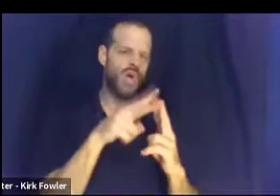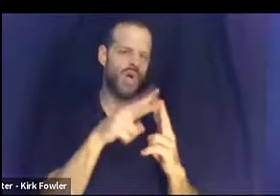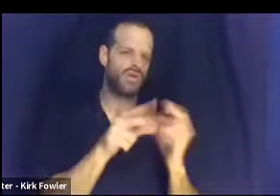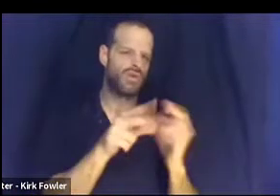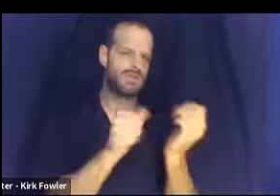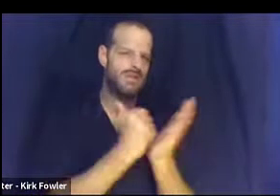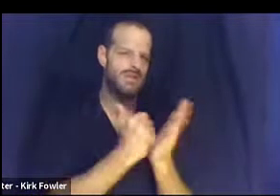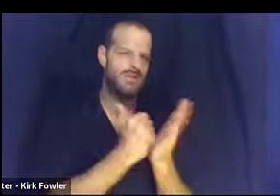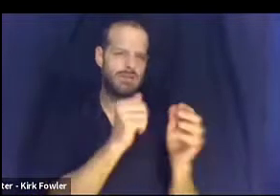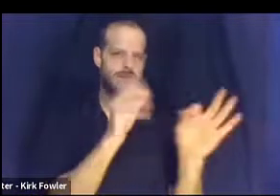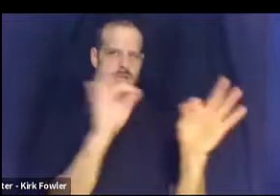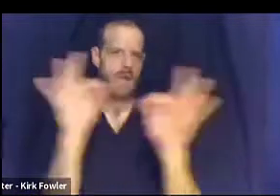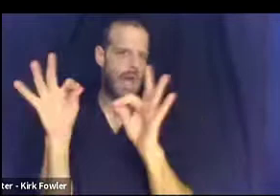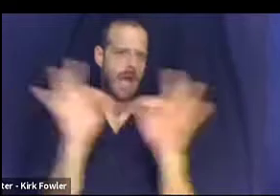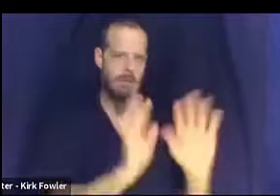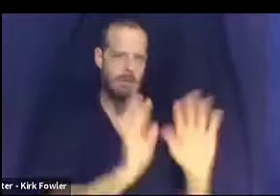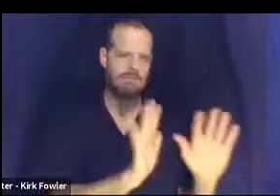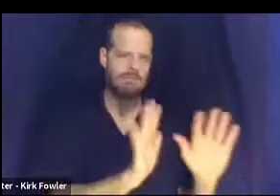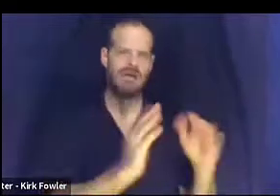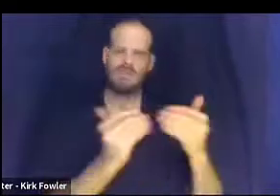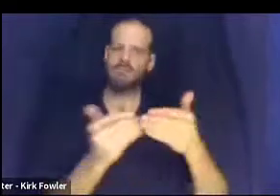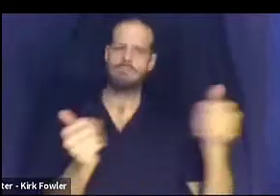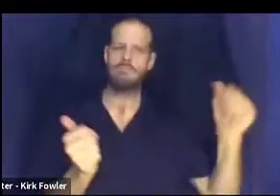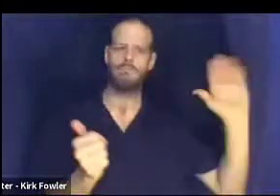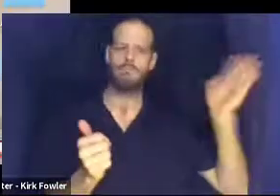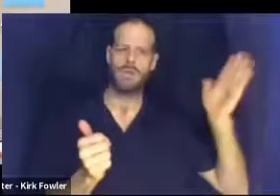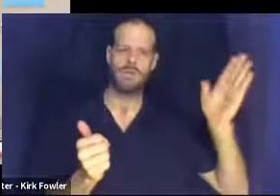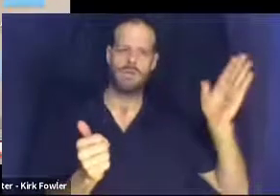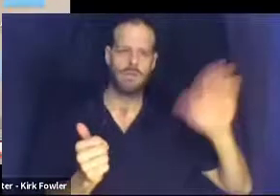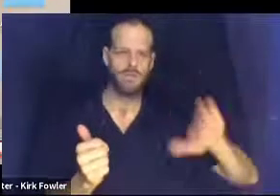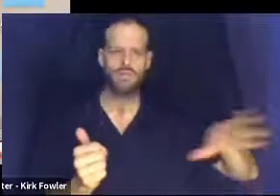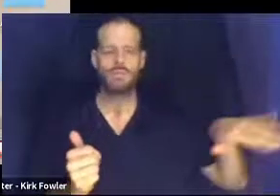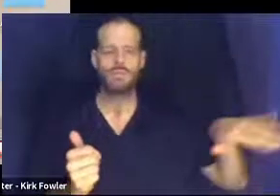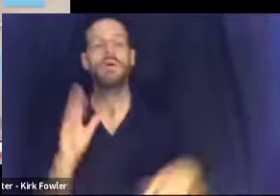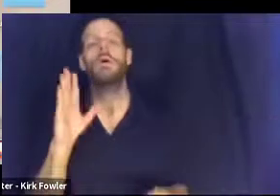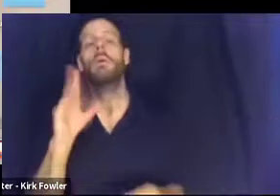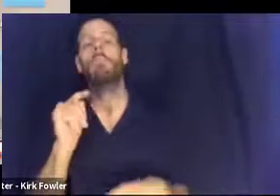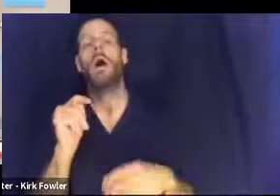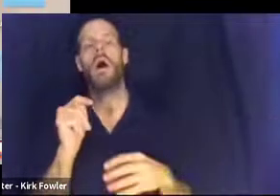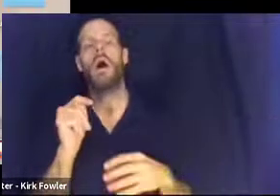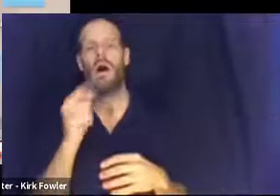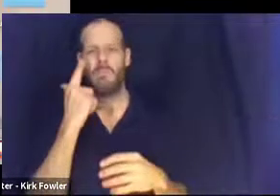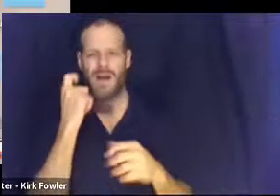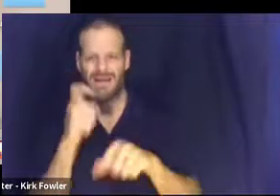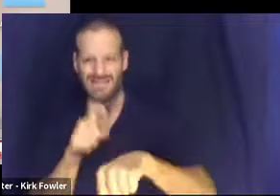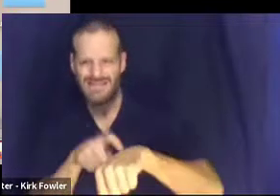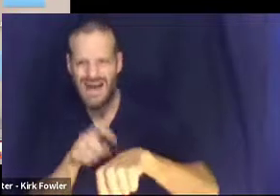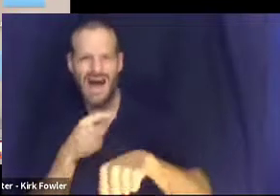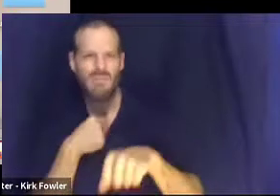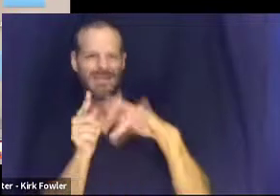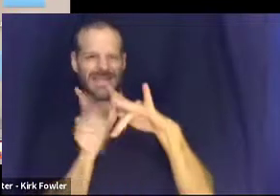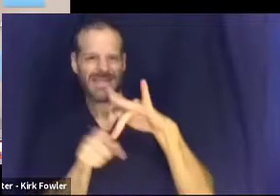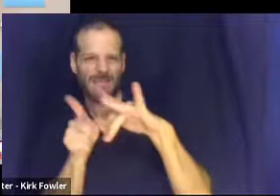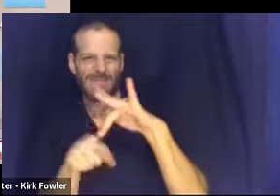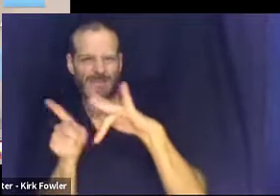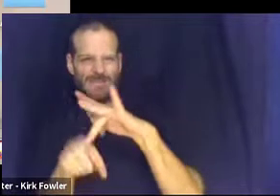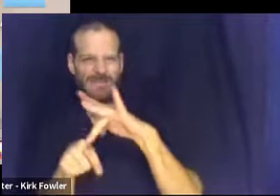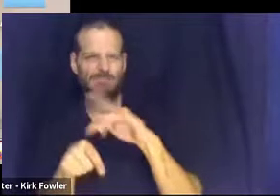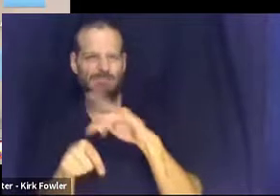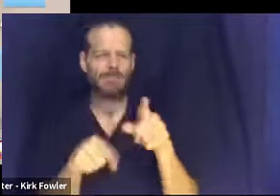But I did wanna show you just in the interest of time, I wanna skip a little bit and show you a couple of important things.